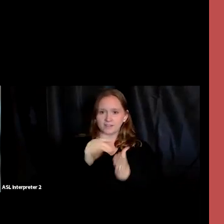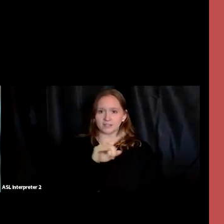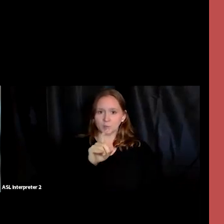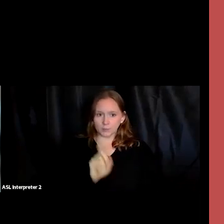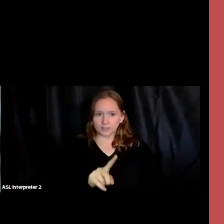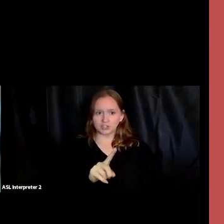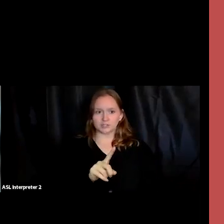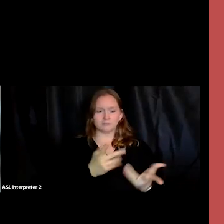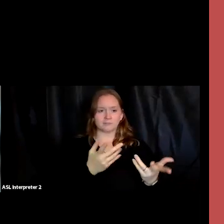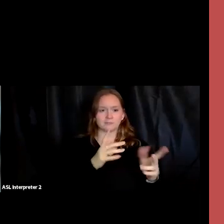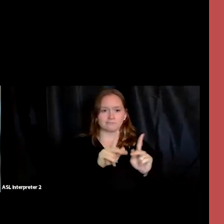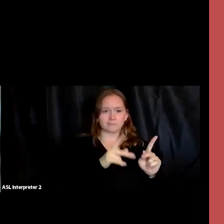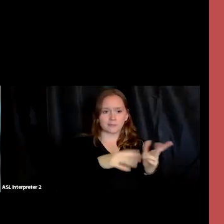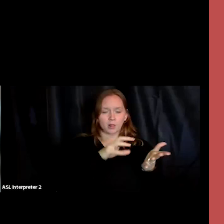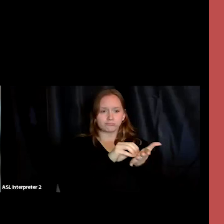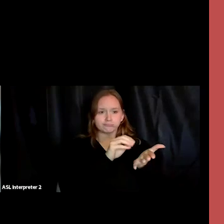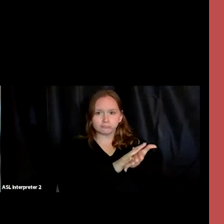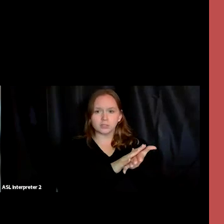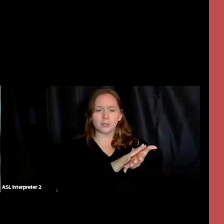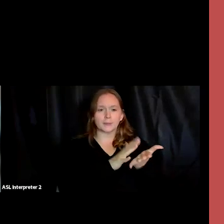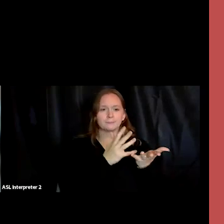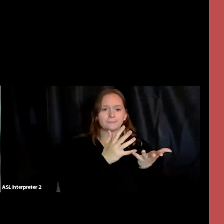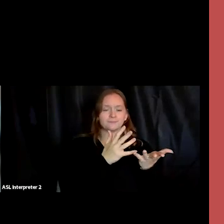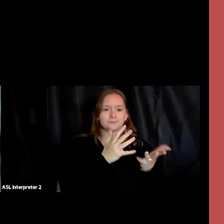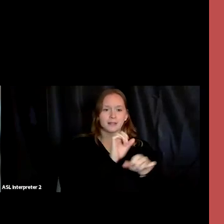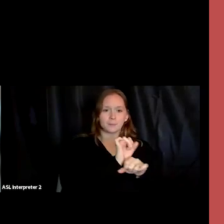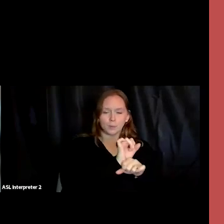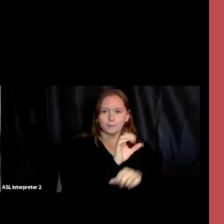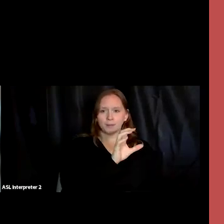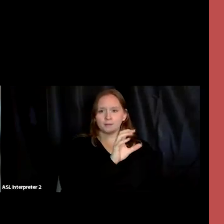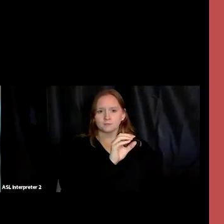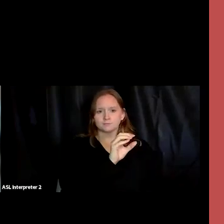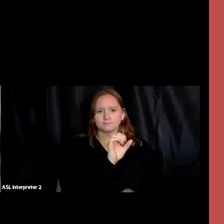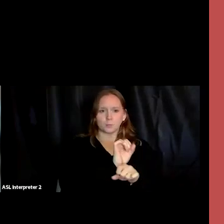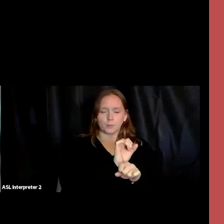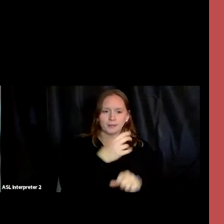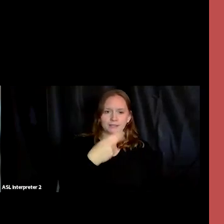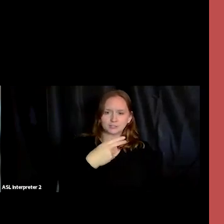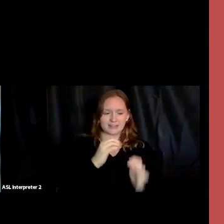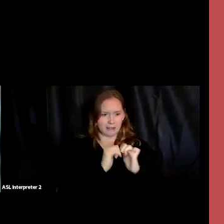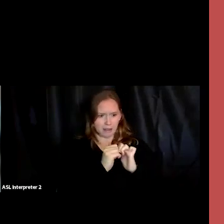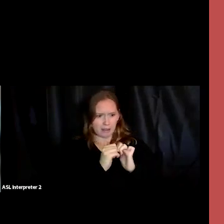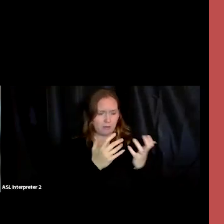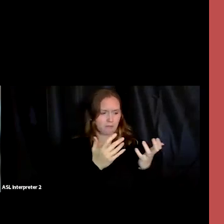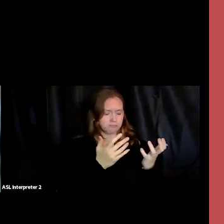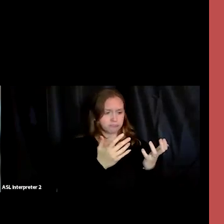occupational employment or work history, and they say, what do we do? How do we document work that was not on the books?